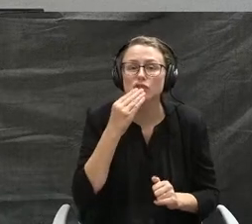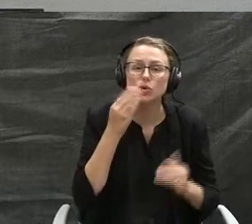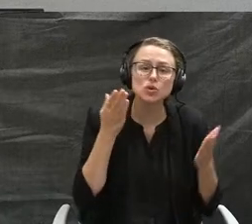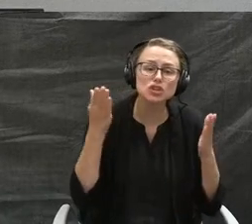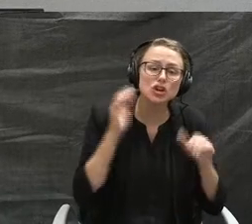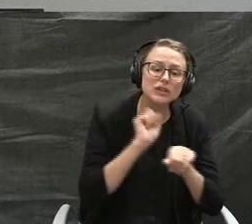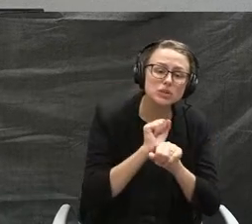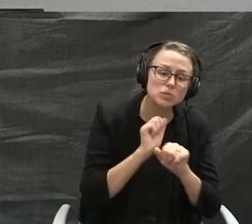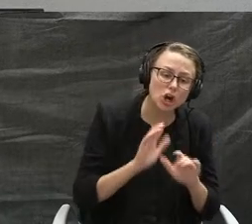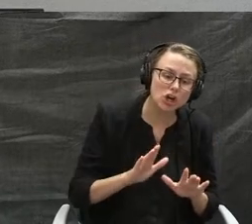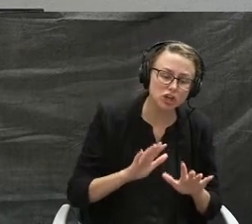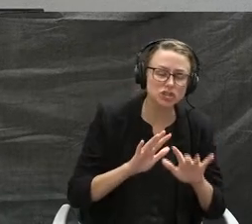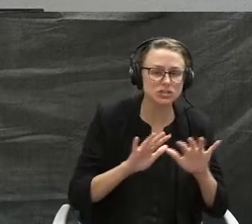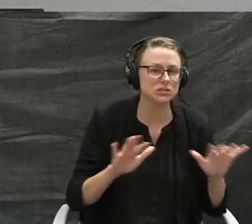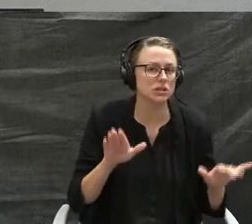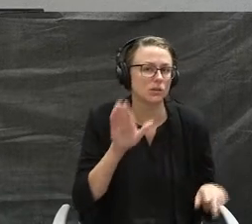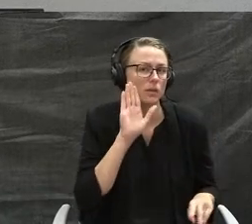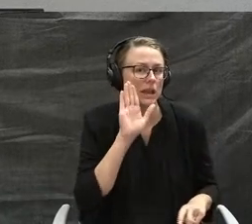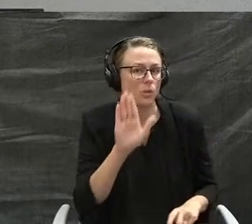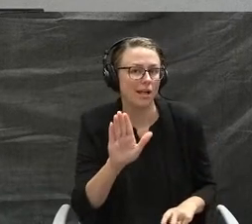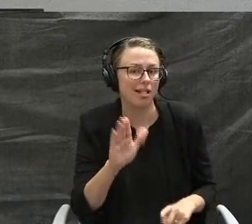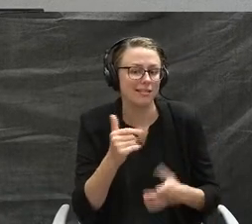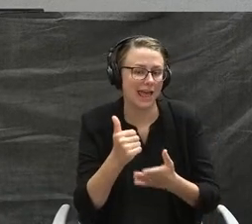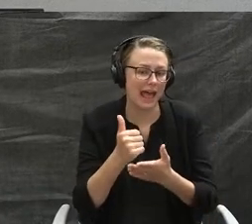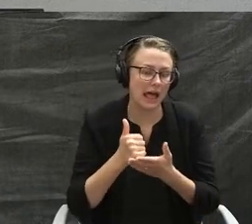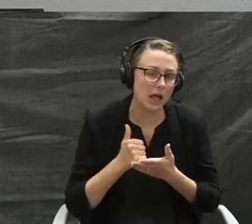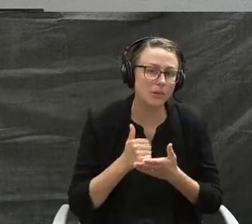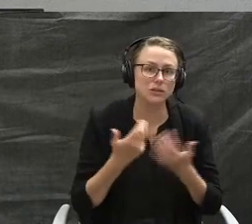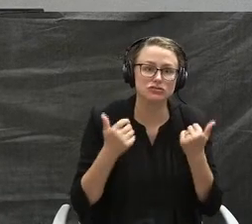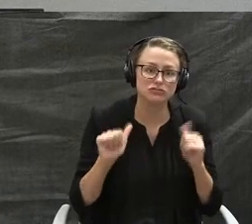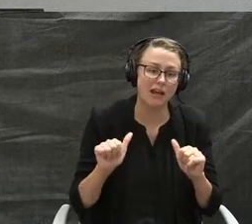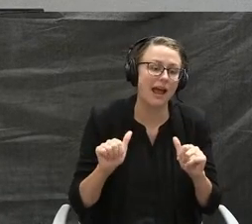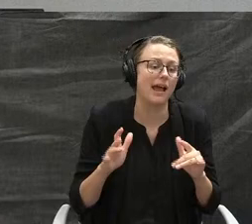help us kind of beef up the delivery of that. The other